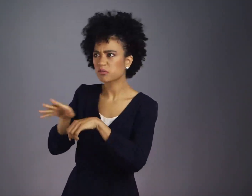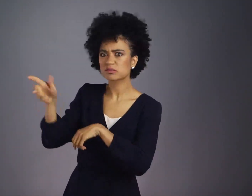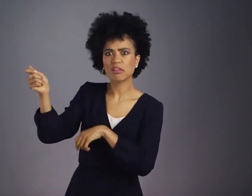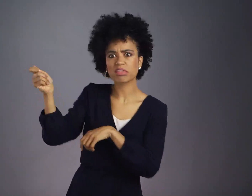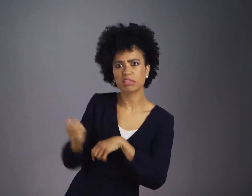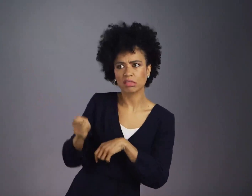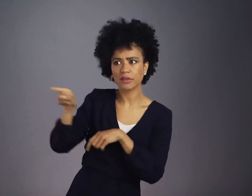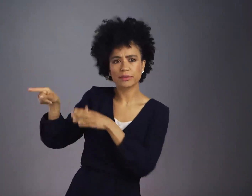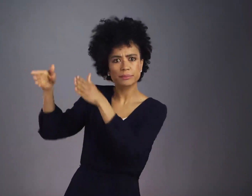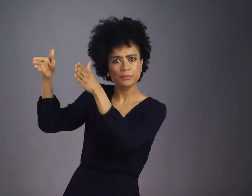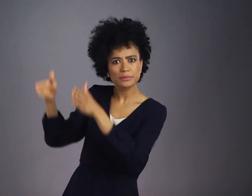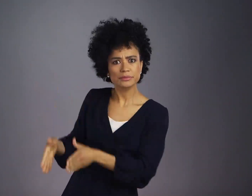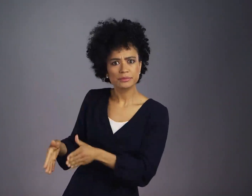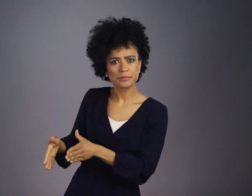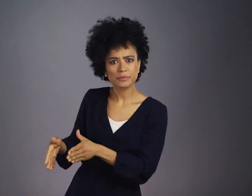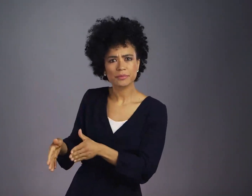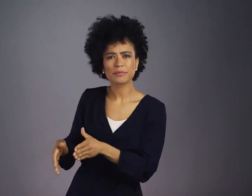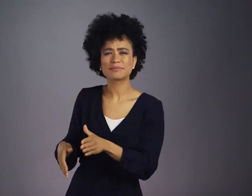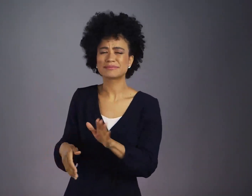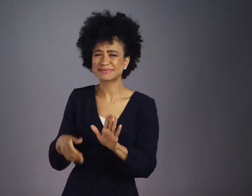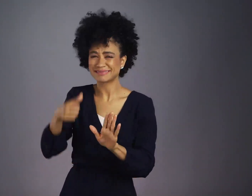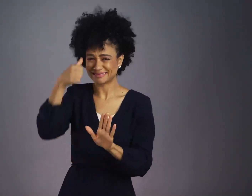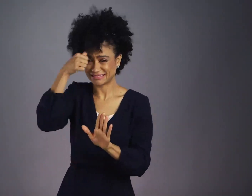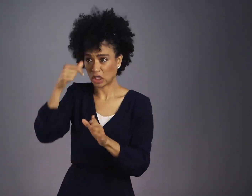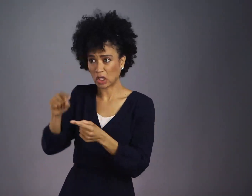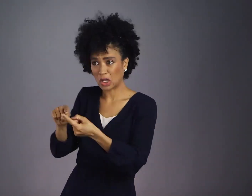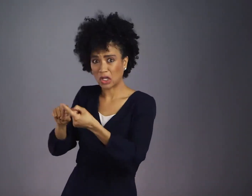to save himself from the alcoholic pit.